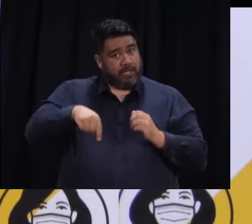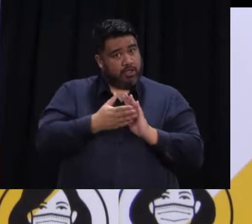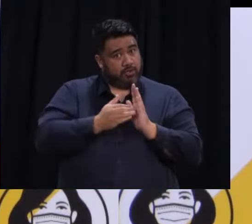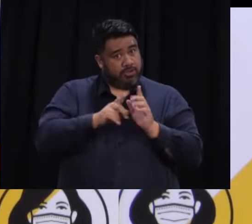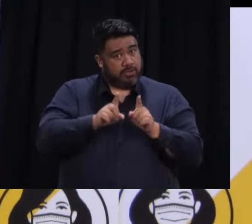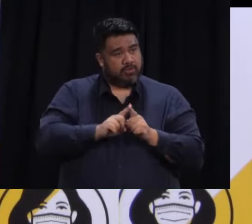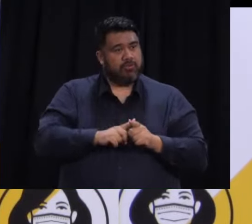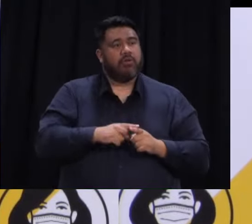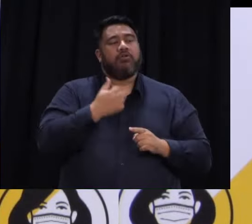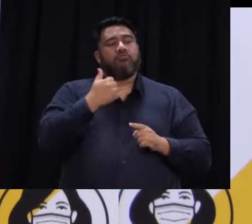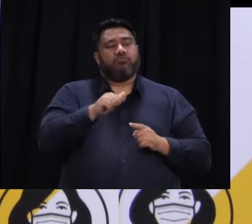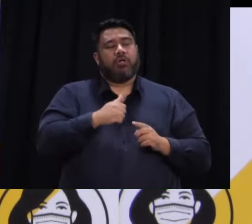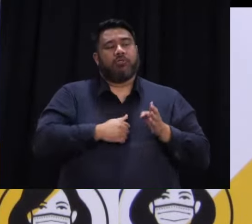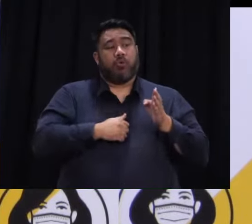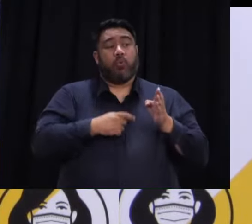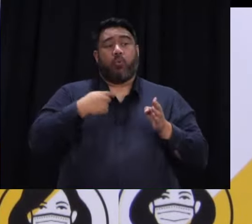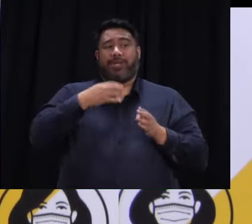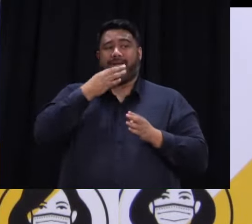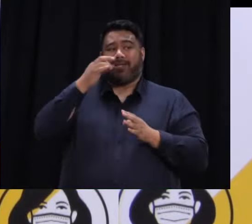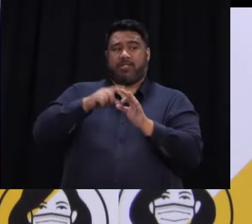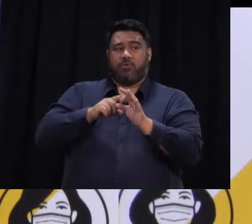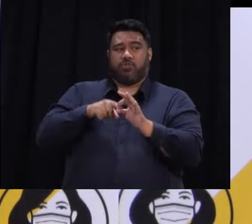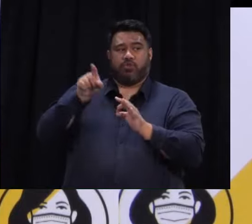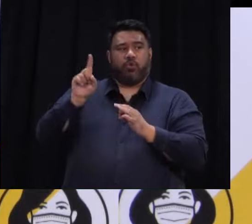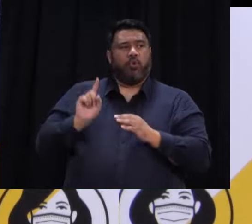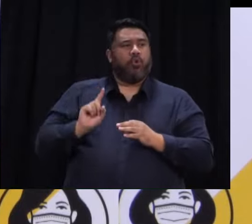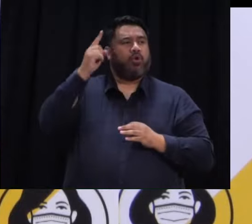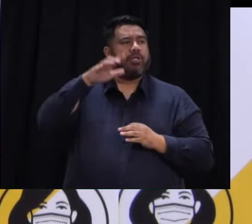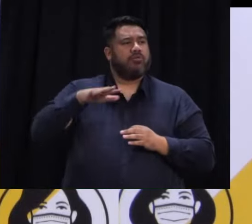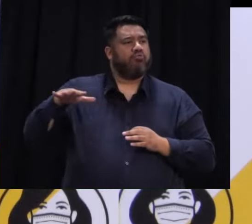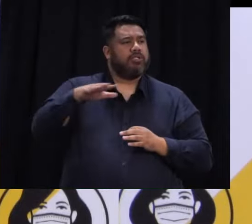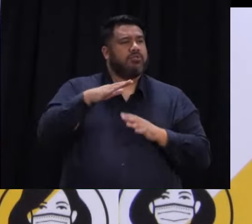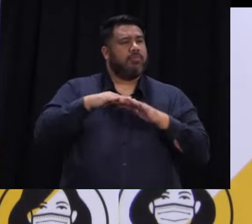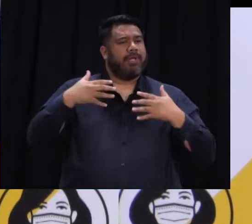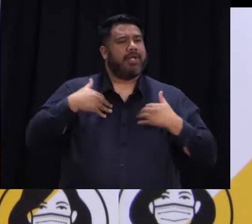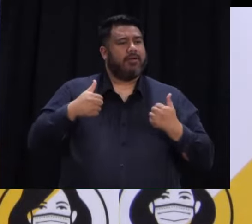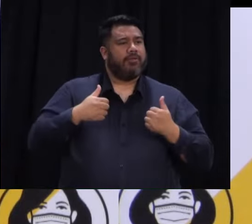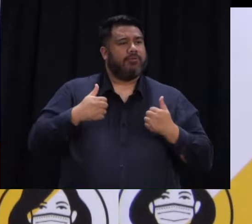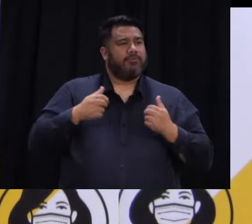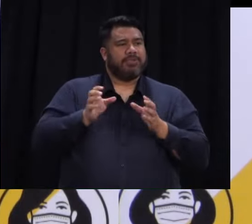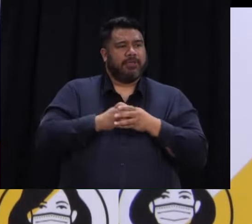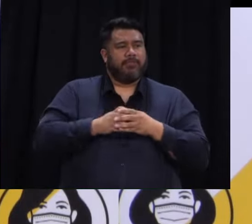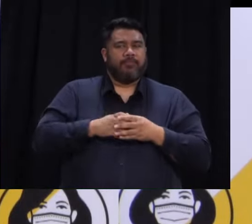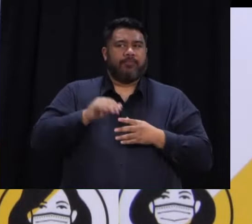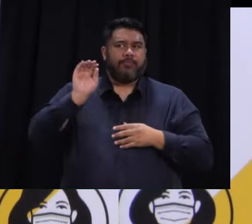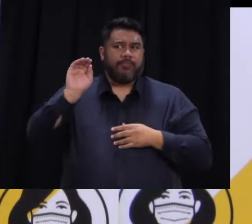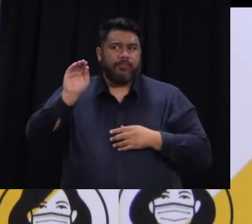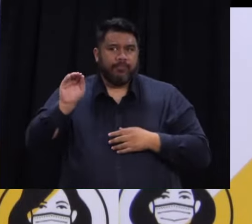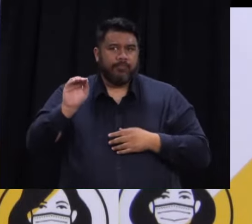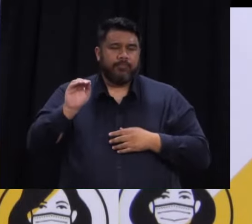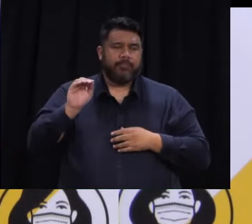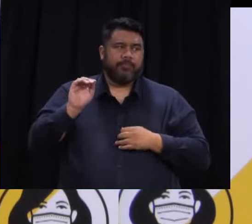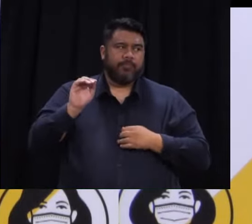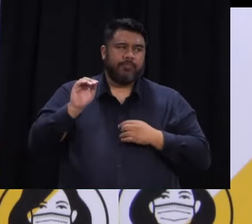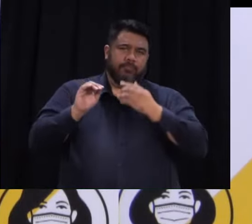is there? So this is one of the questions we are asked